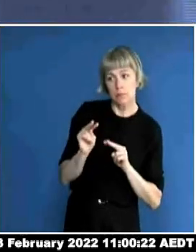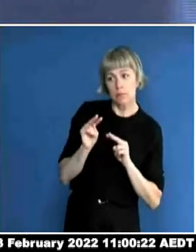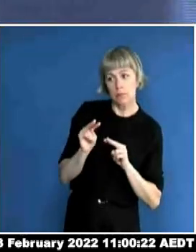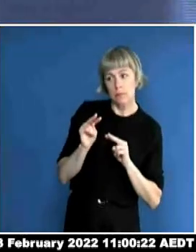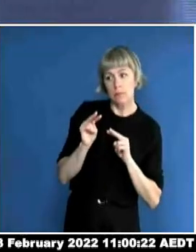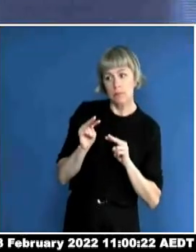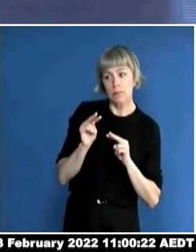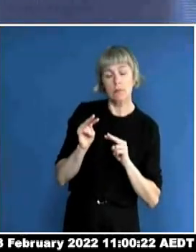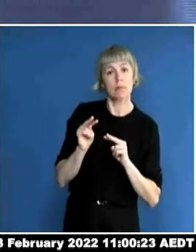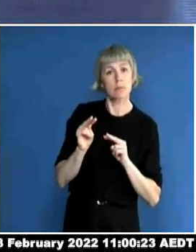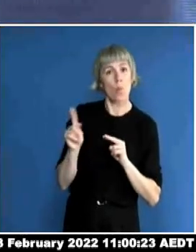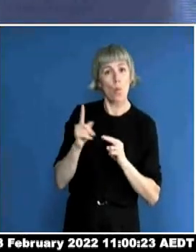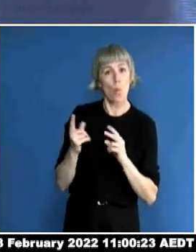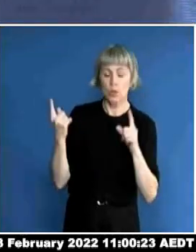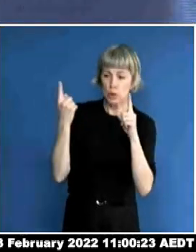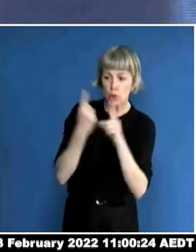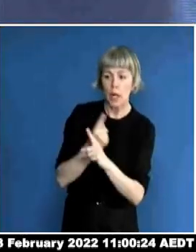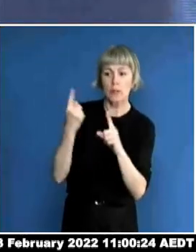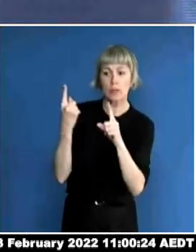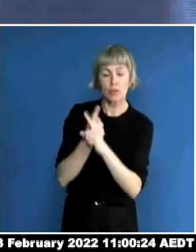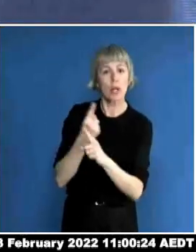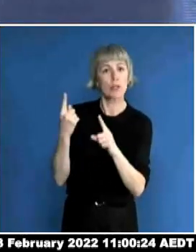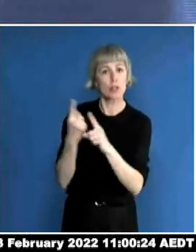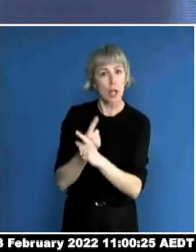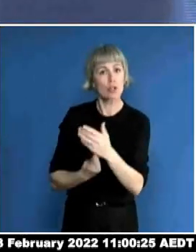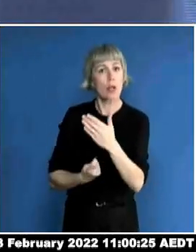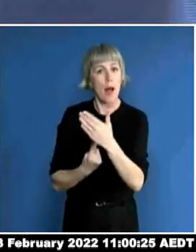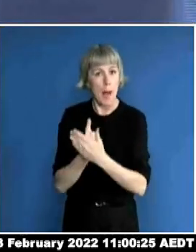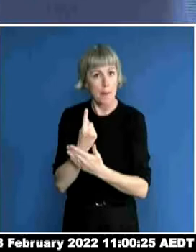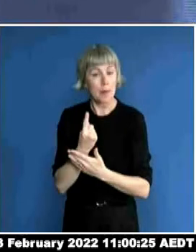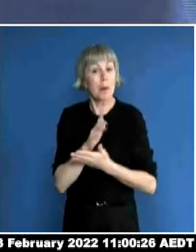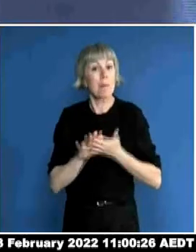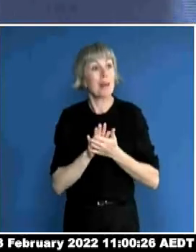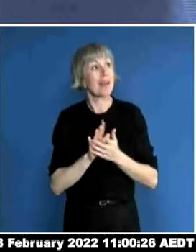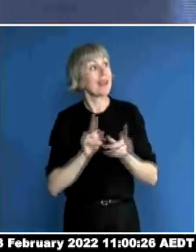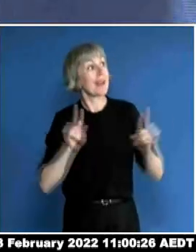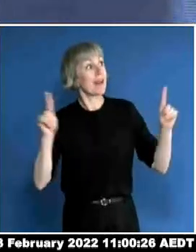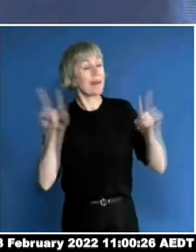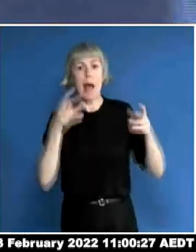before expressing any concluded views at this stage of the Royal Commission's work.